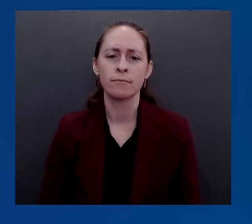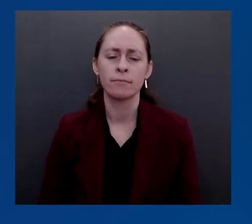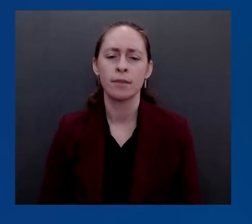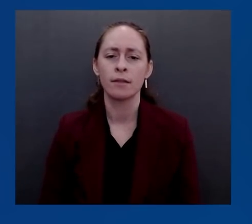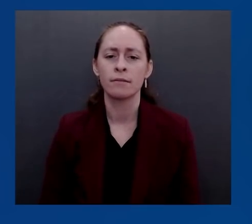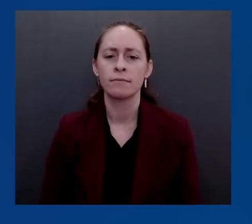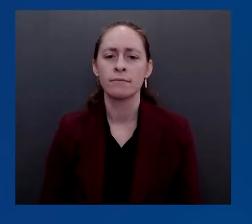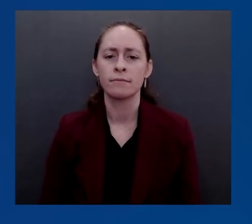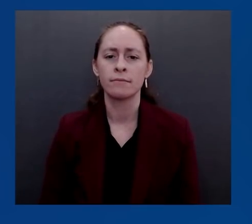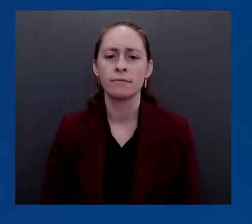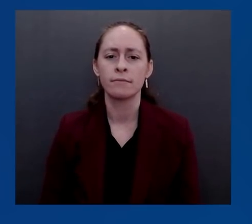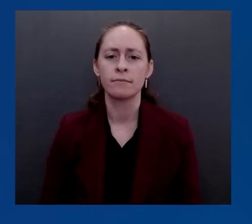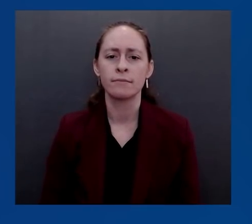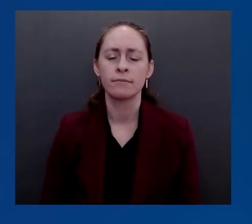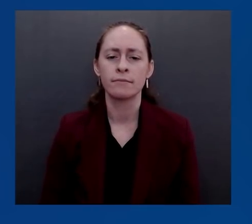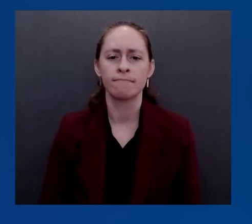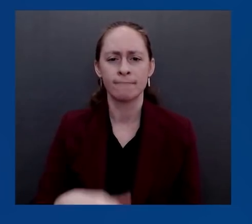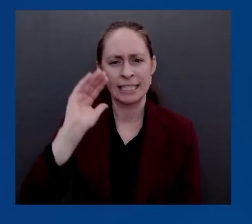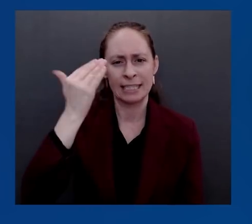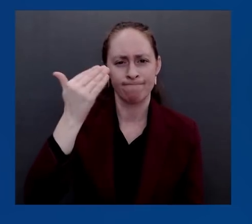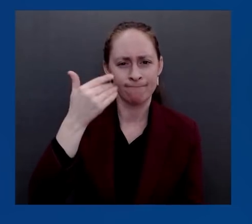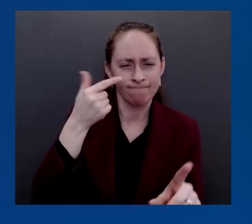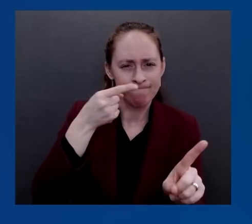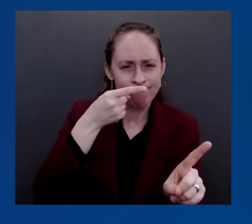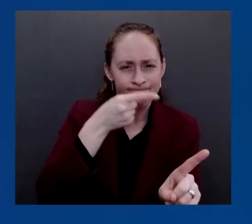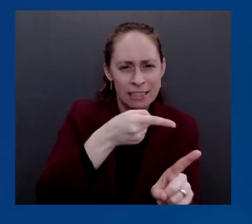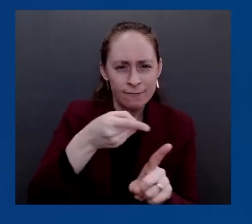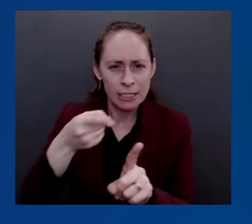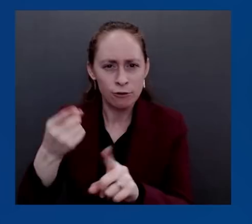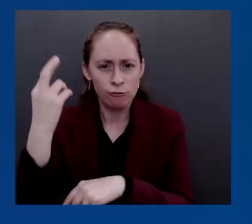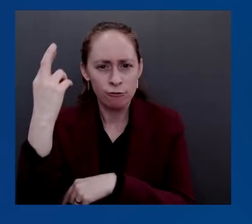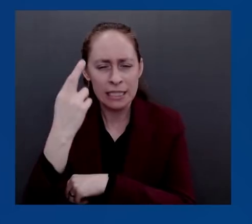ranging from things like Type 2 diabetes to viral load